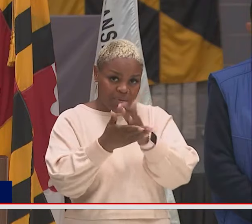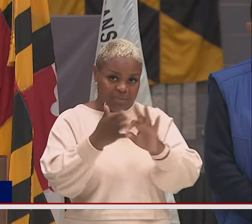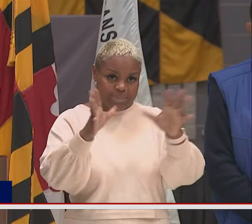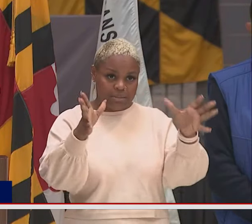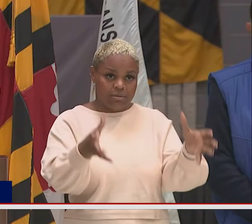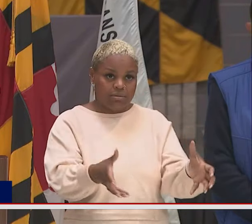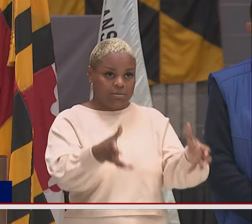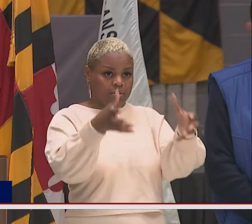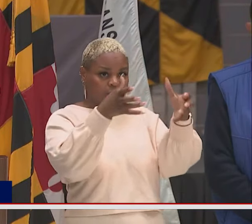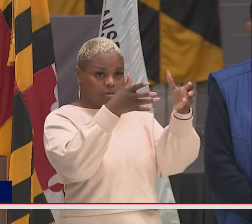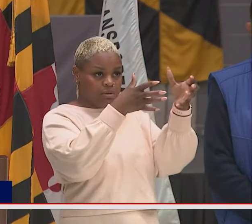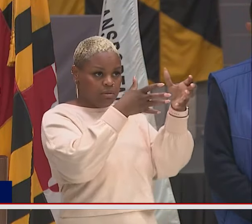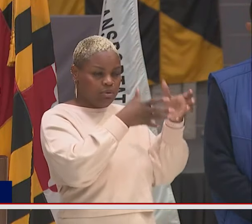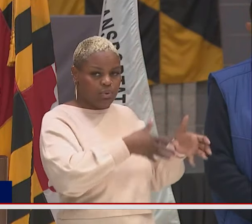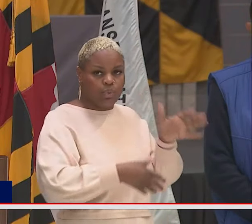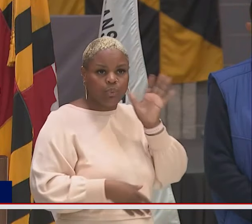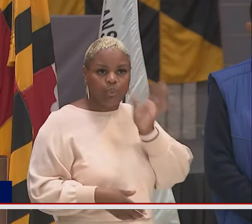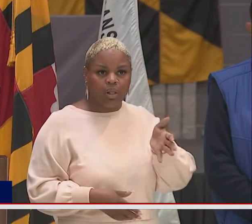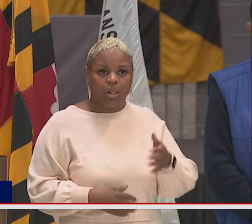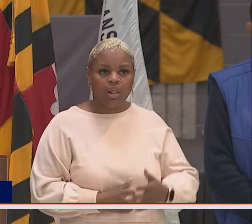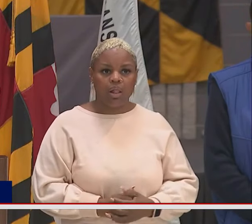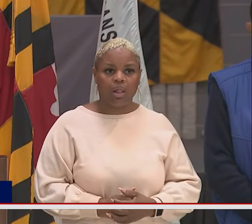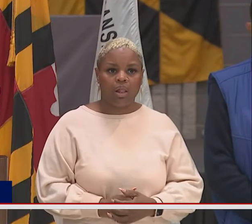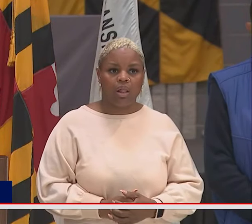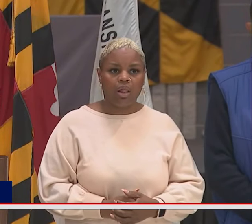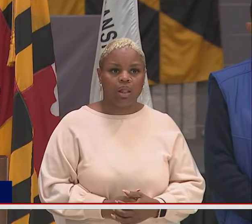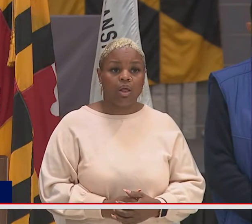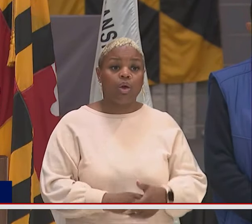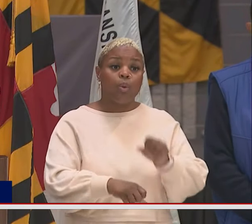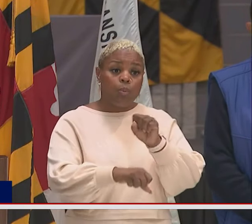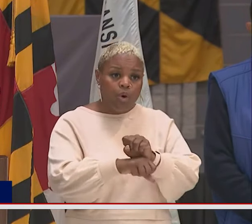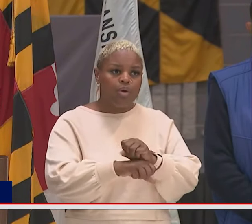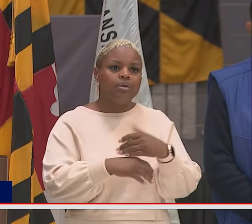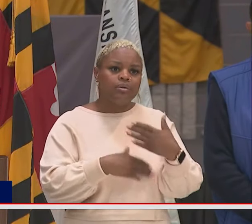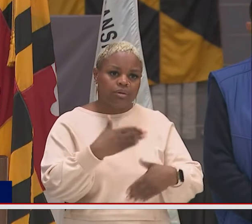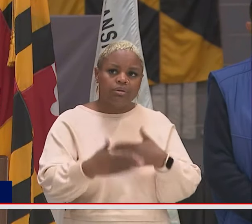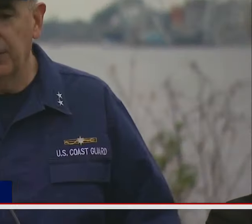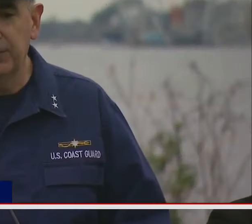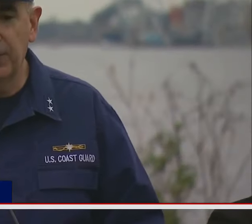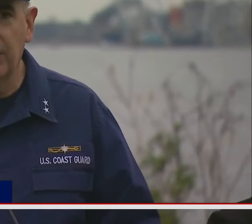TODAY, PENDING CONDITIONS SPECIFIC PENDING LIGHTNING, AND